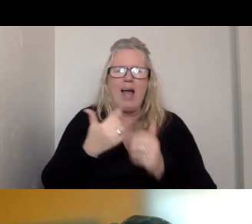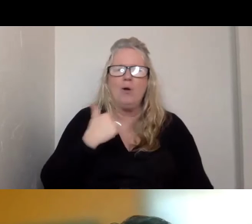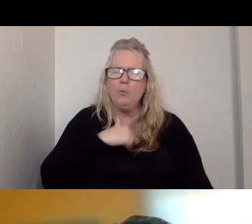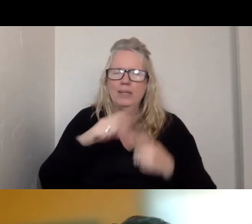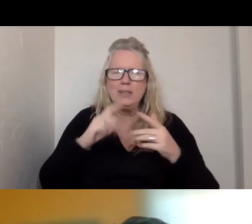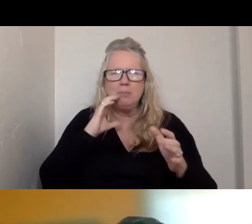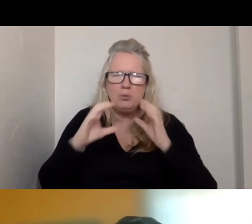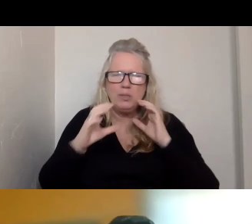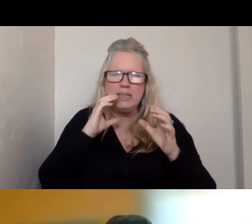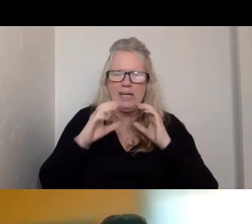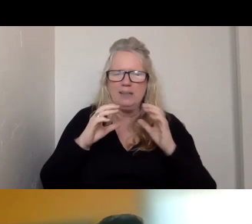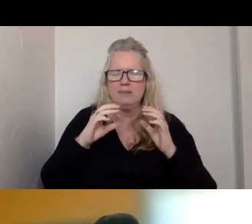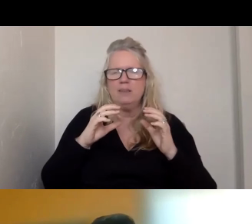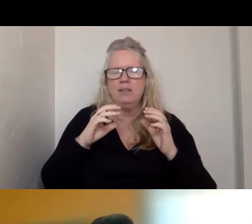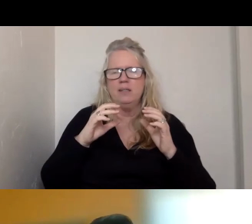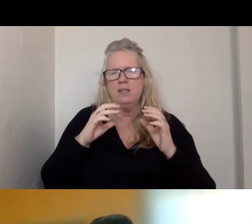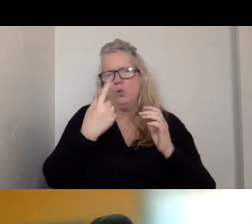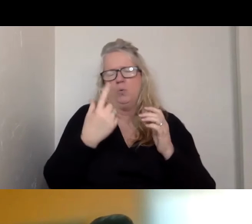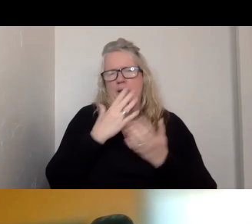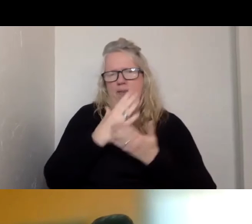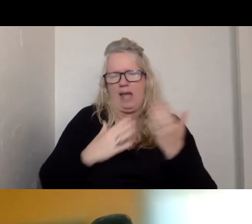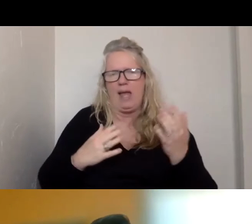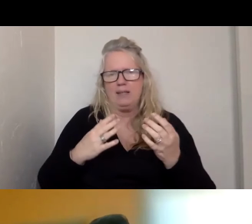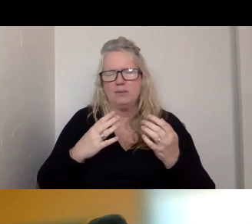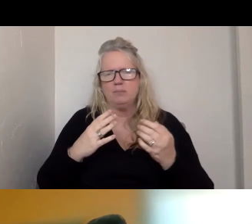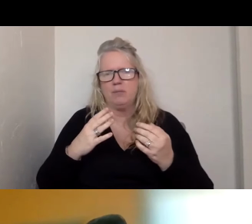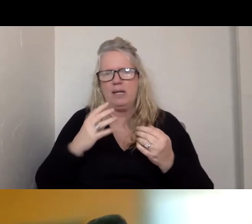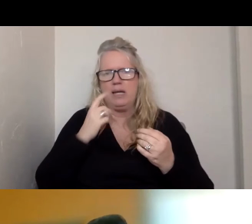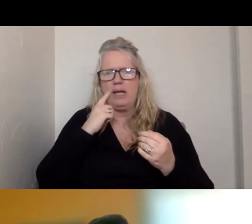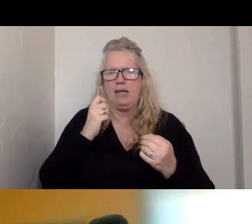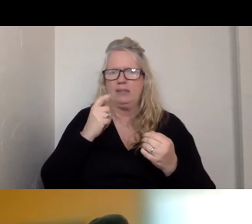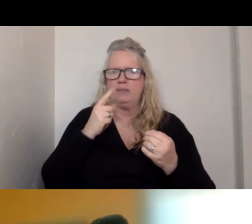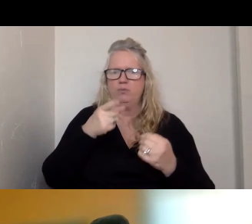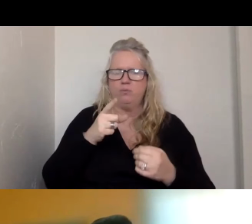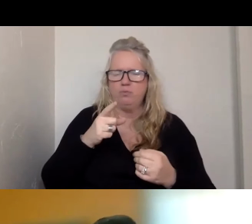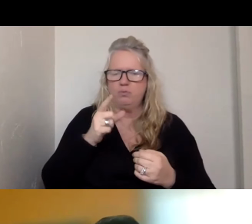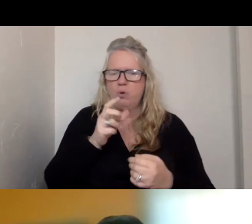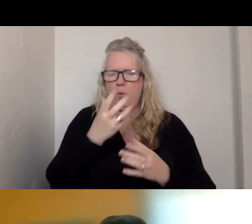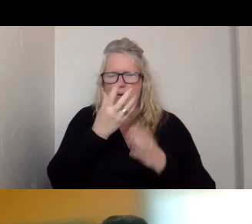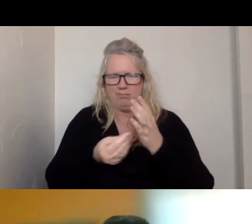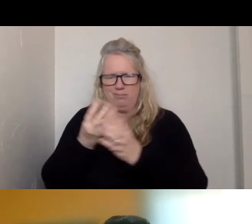ONE OF THE ASPECTS TO BRIDGE THE GAPS IN DISPARITIES OF CARE IS